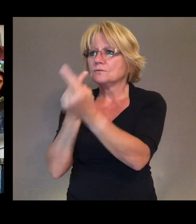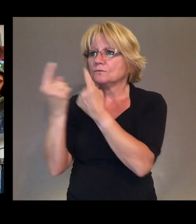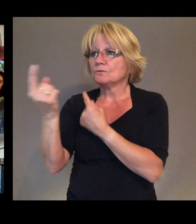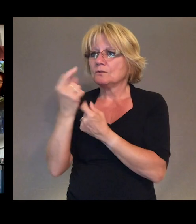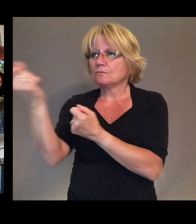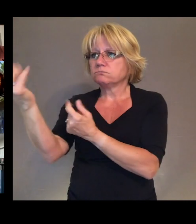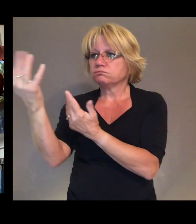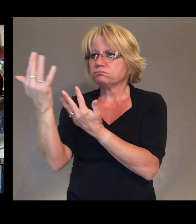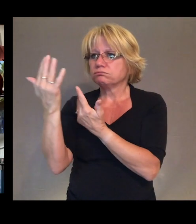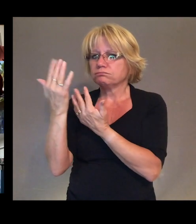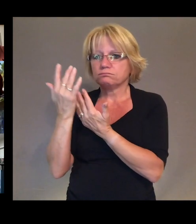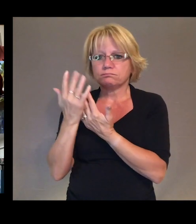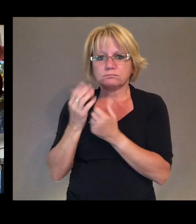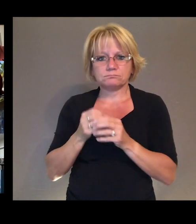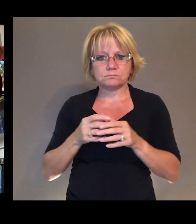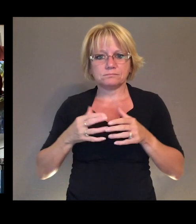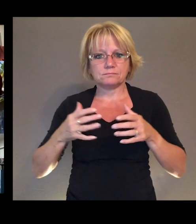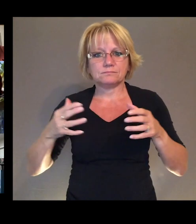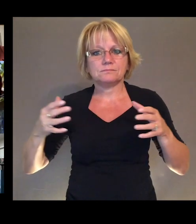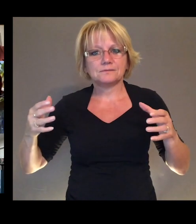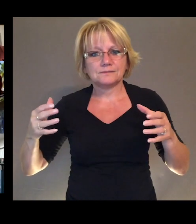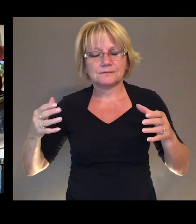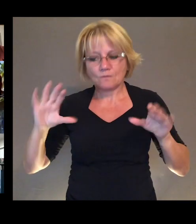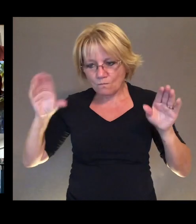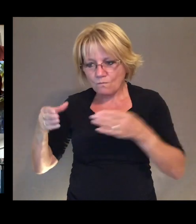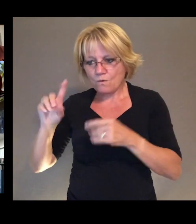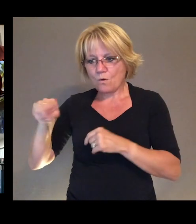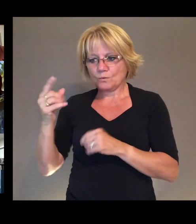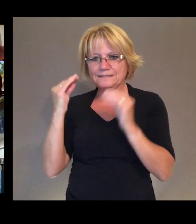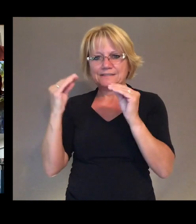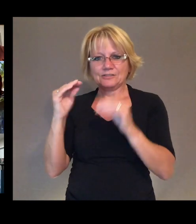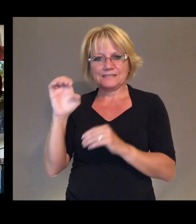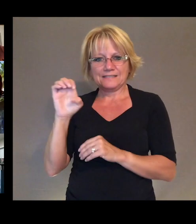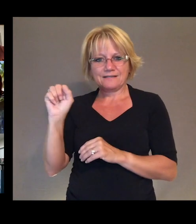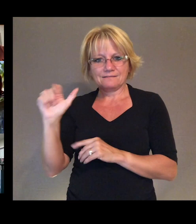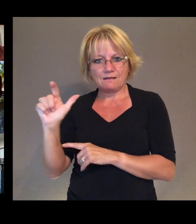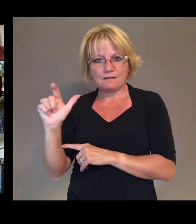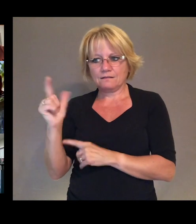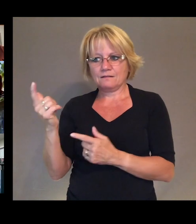and then I was only teaching ESL. So you're in this school that has no resources and you're looking at these kids